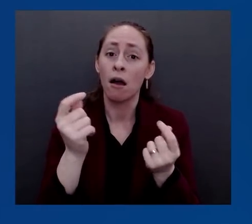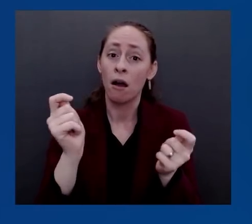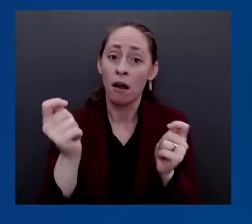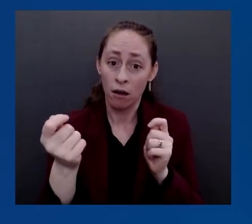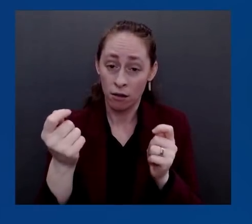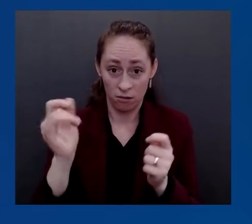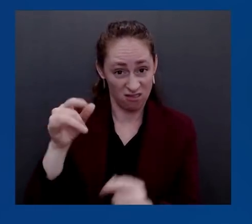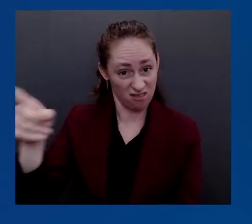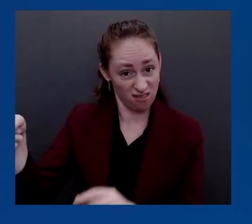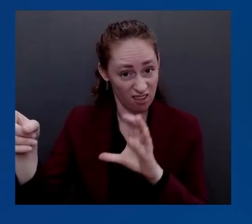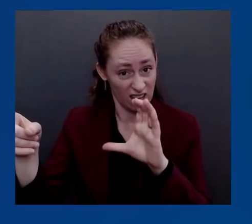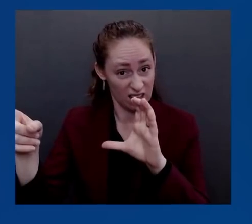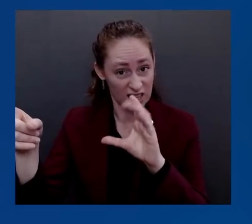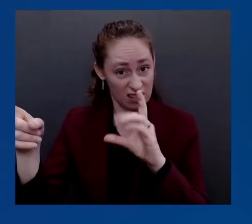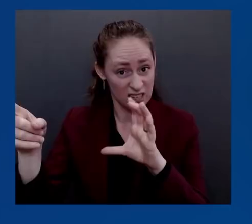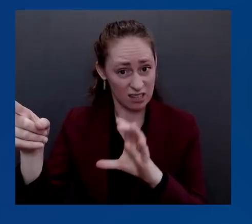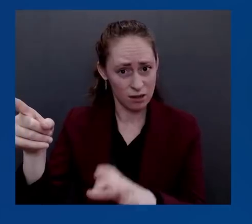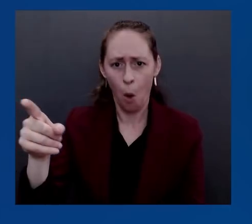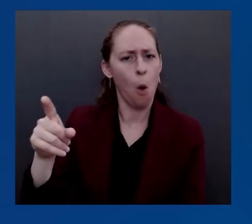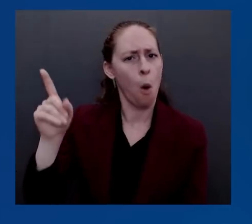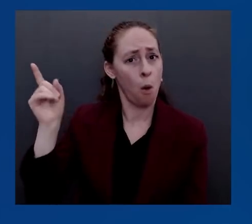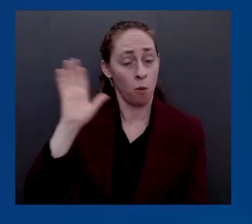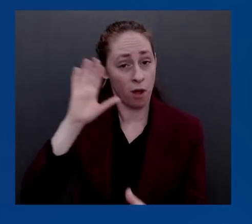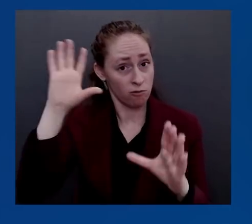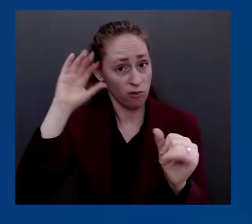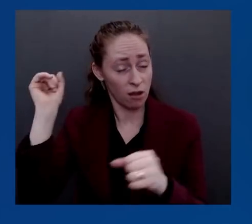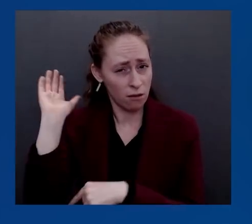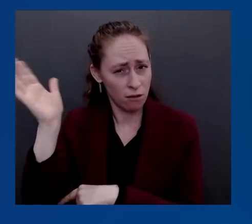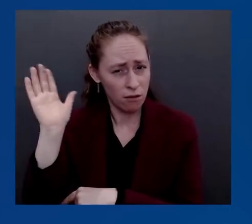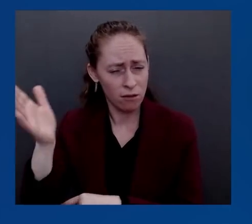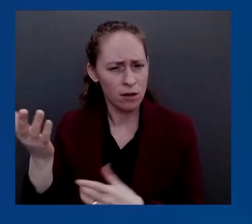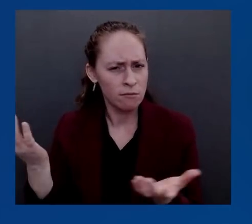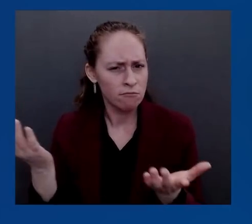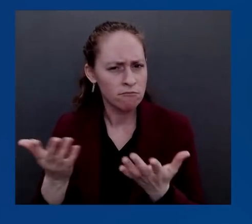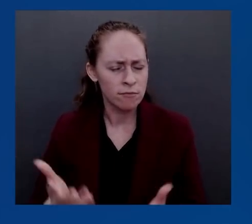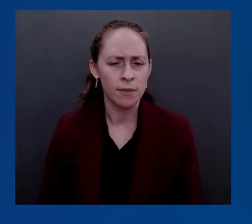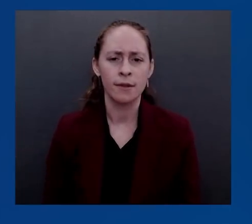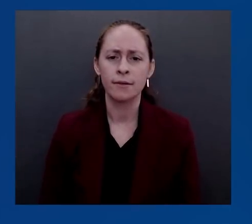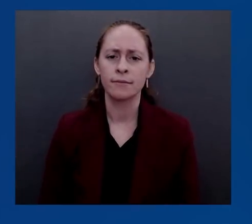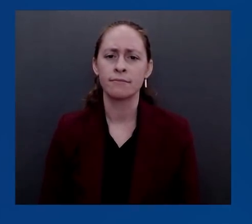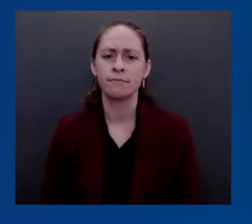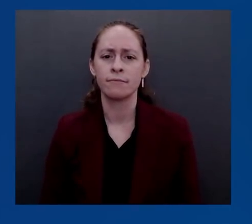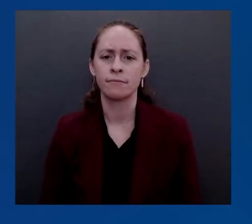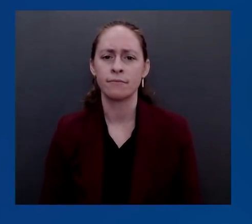to get people who right now maybe want to wear masks and, sort of, convince them that the science will allow them